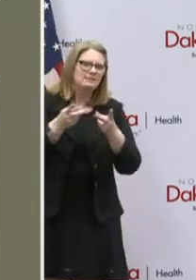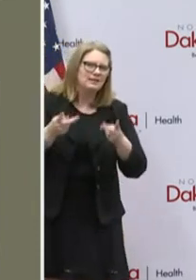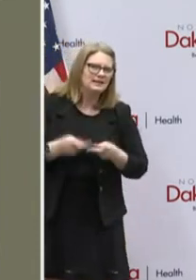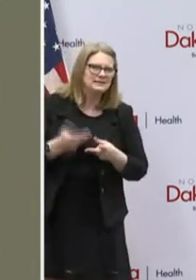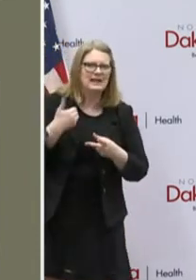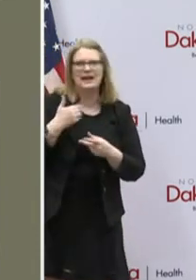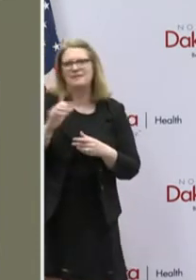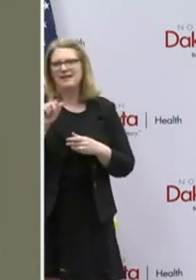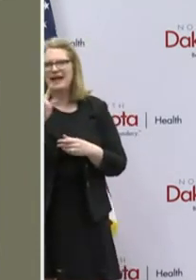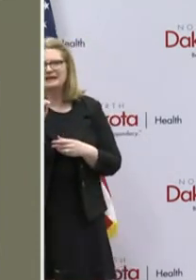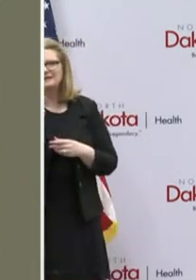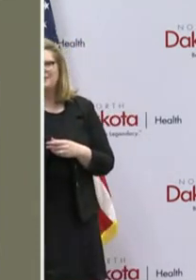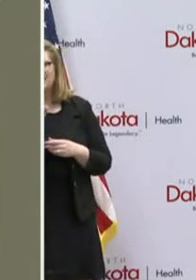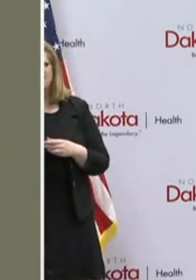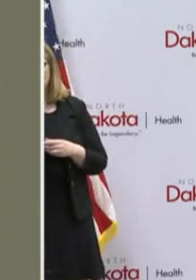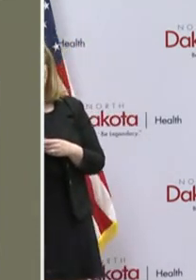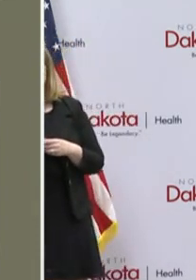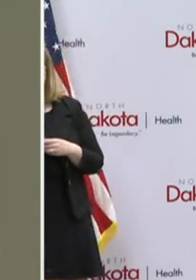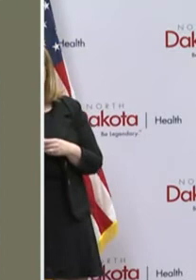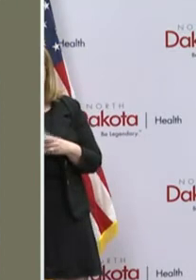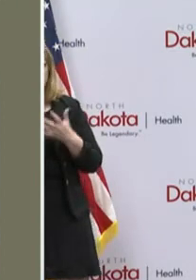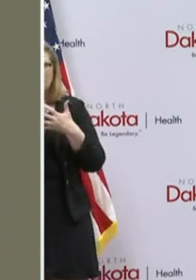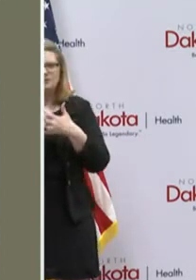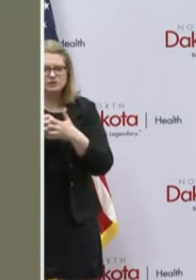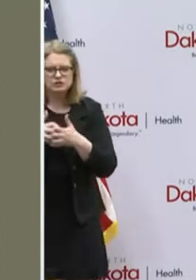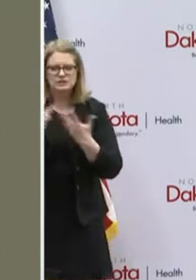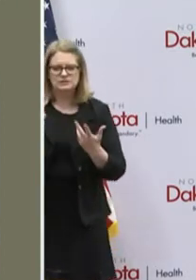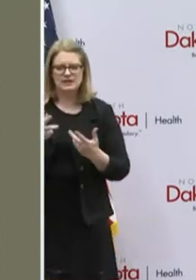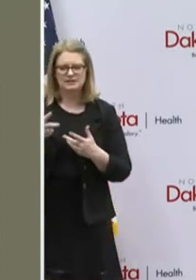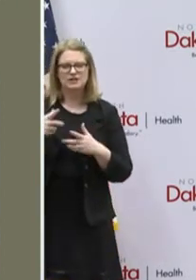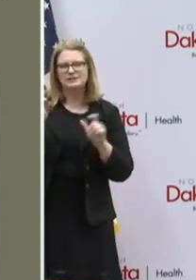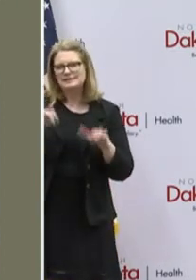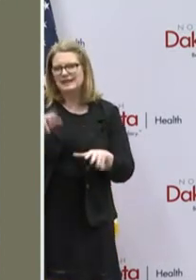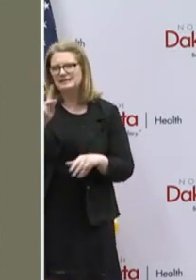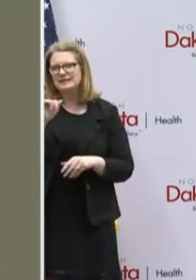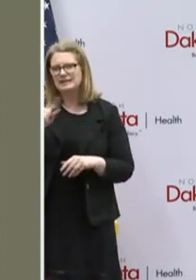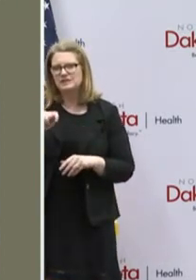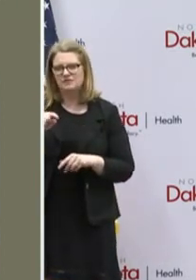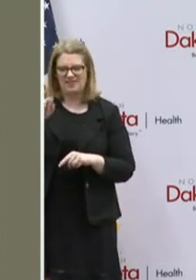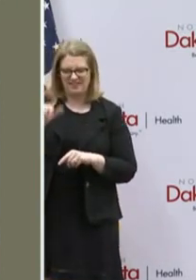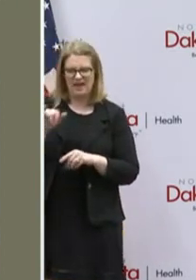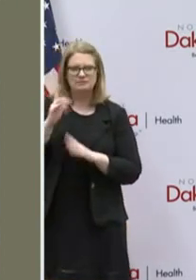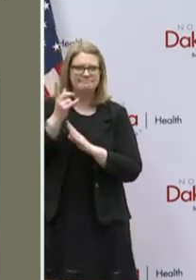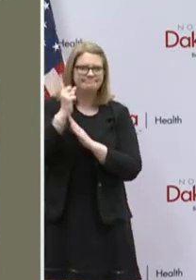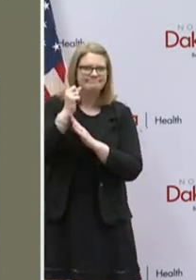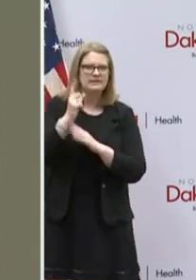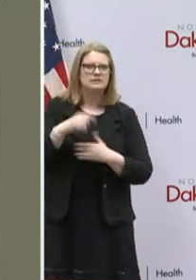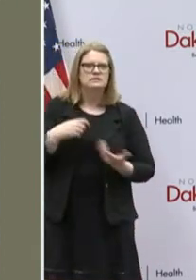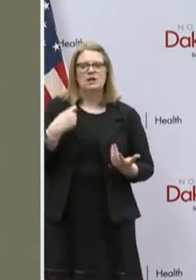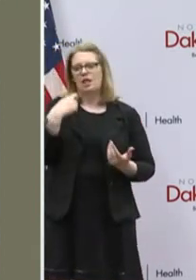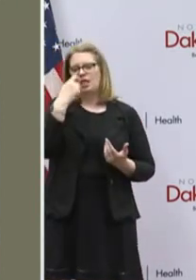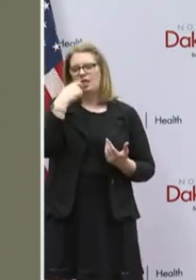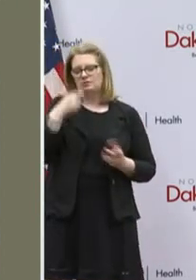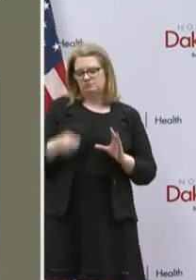SHIPPED TO OVER 20 LOCATIONS WHERE THEY HAVE ACTIVE ID NOW MACHINES. WE SHIPPED 120 MORE TEST KITS